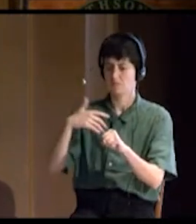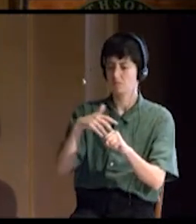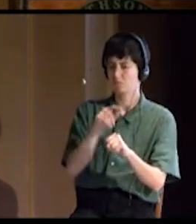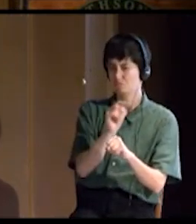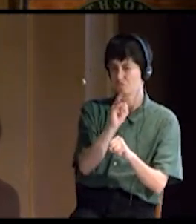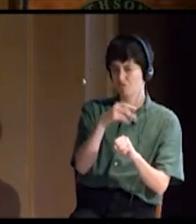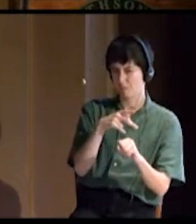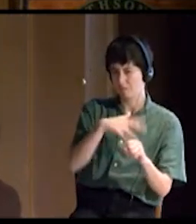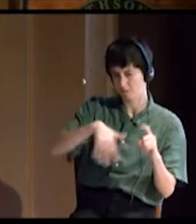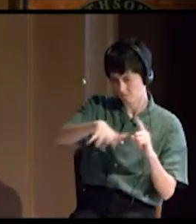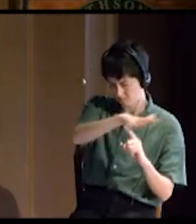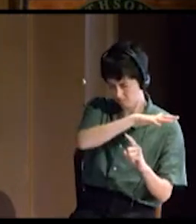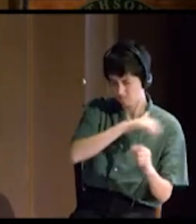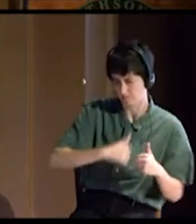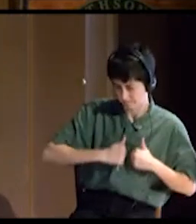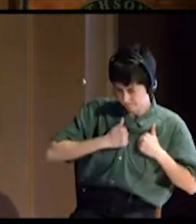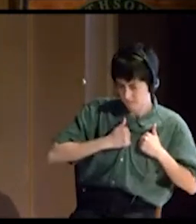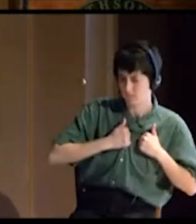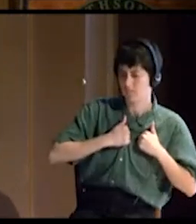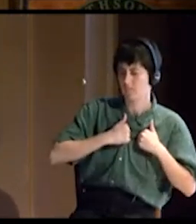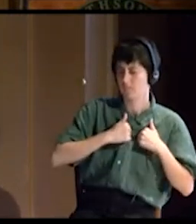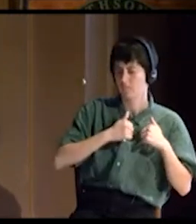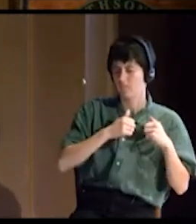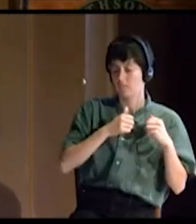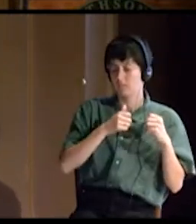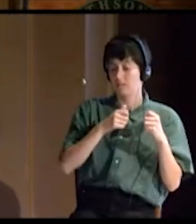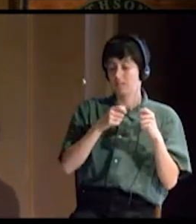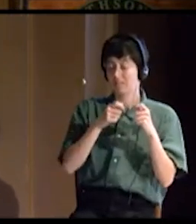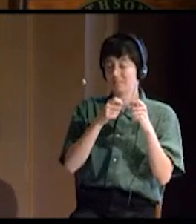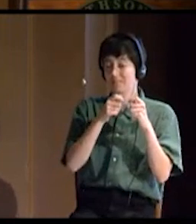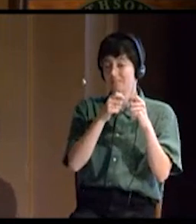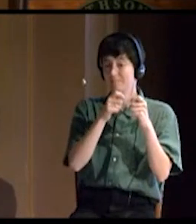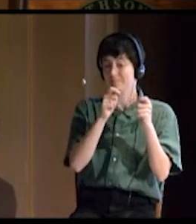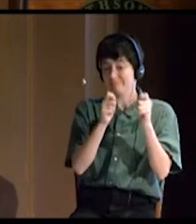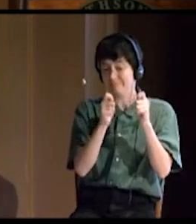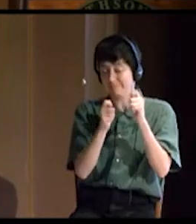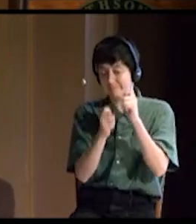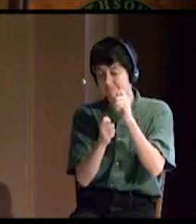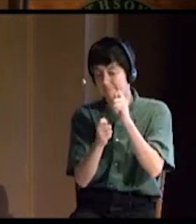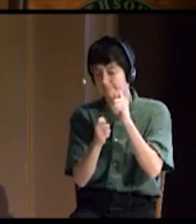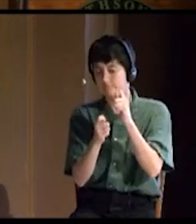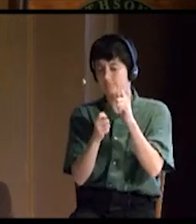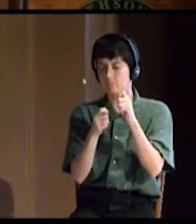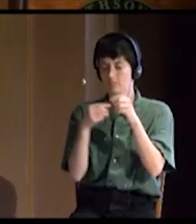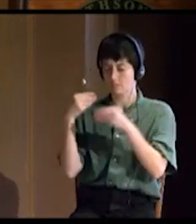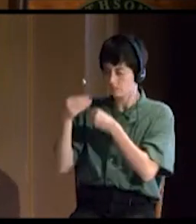with bursts of diversification each time. We see lineages diversify in the tropical portions